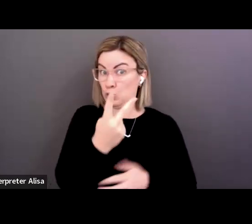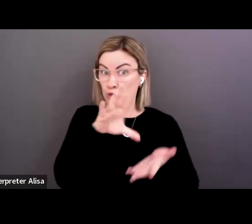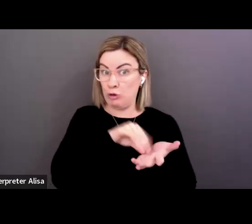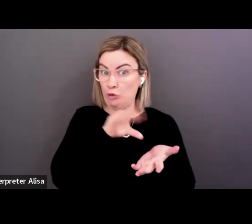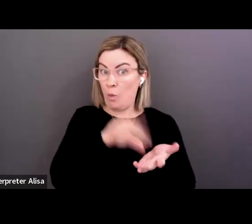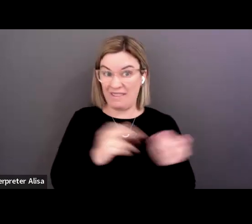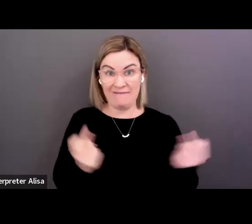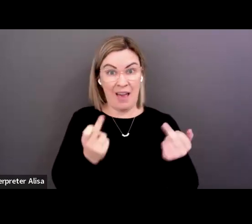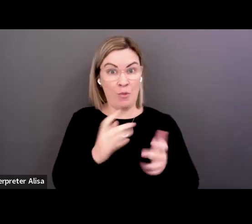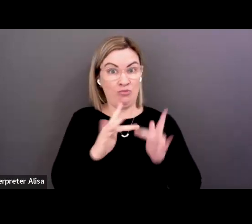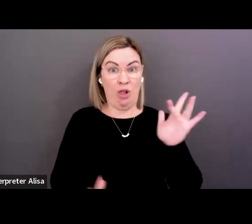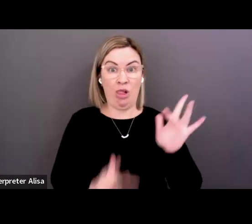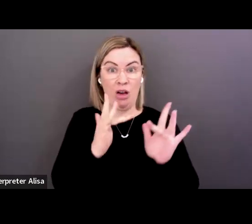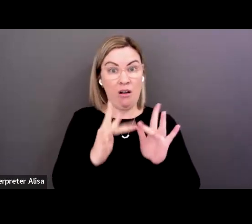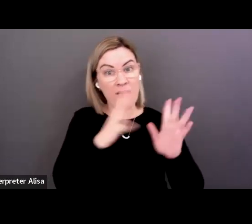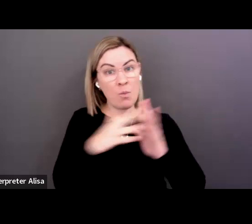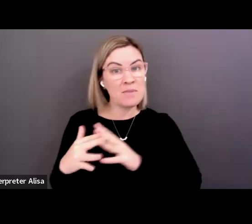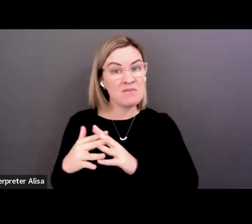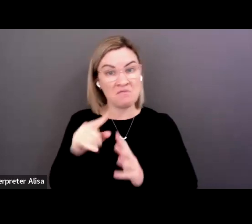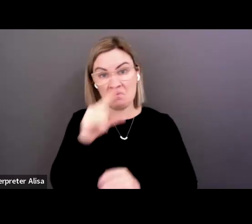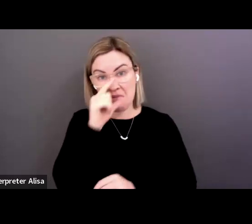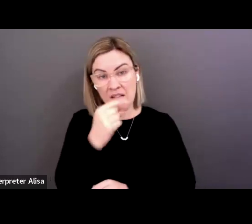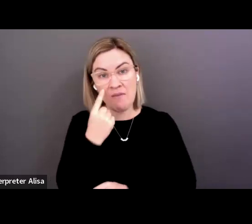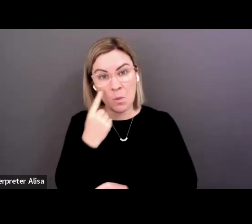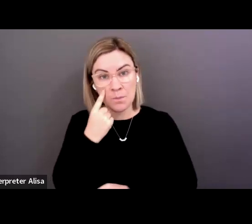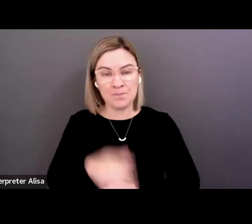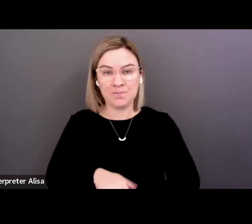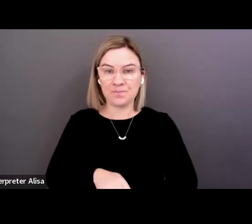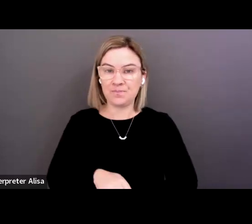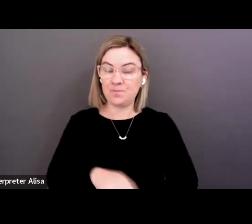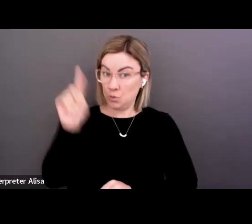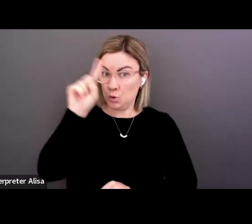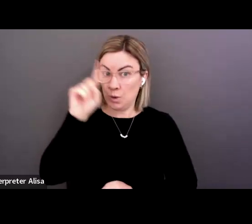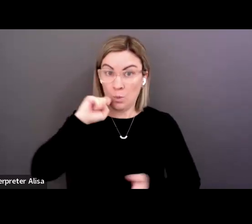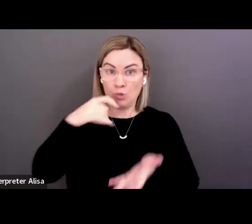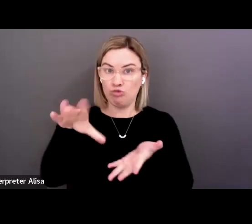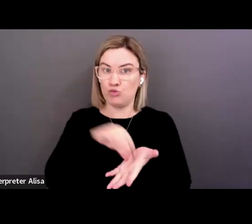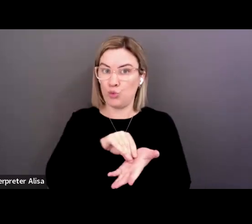energy and the week before that we were talking about the power and importance